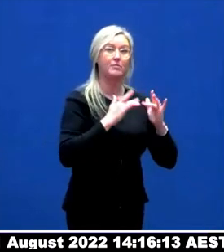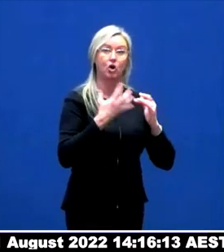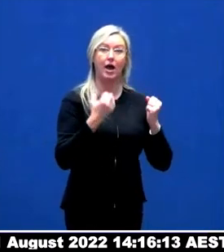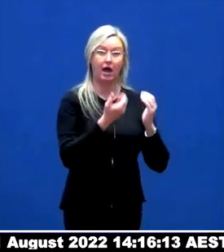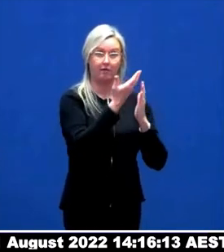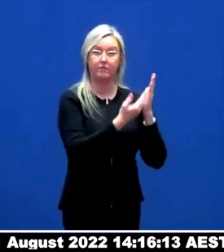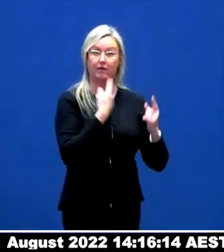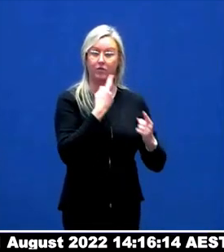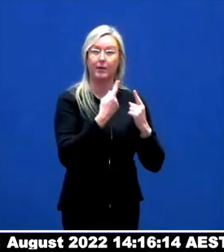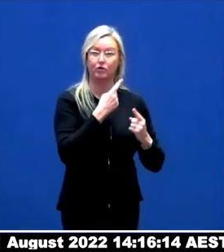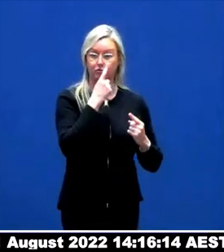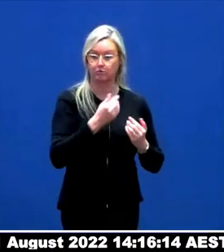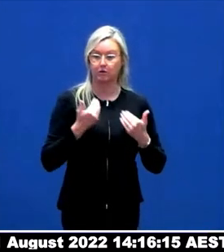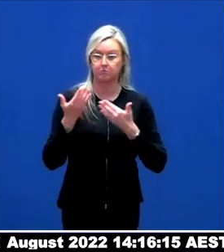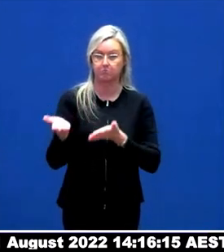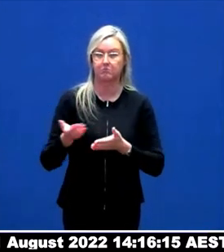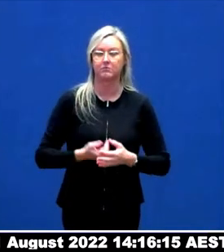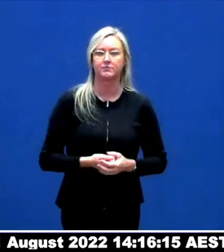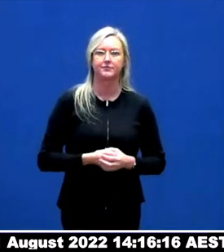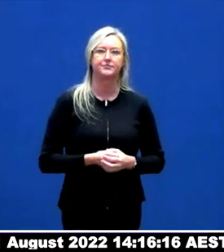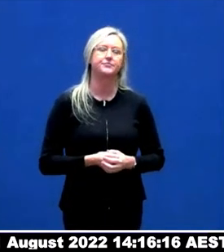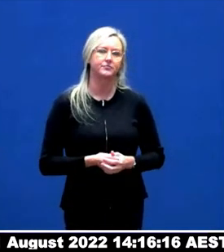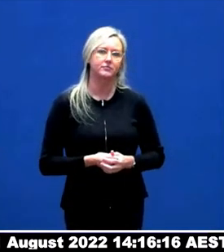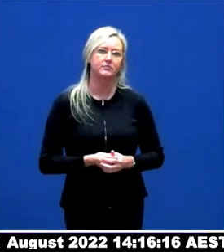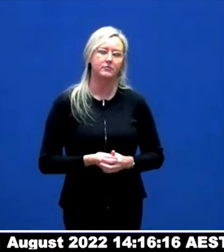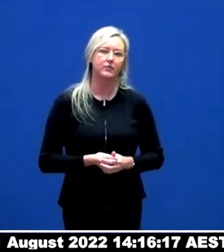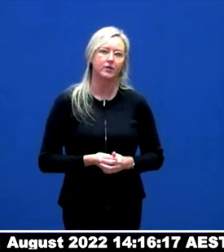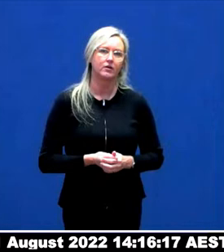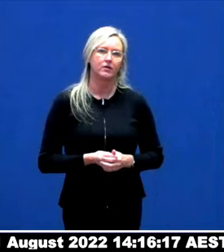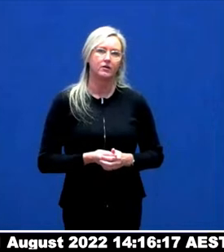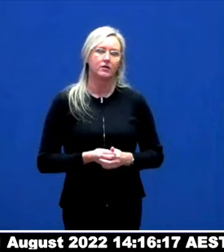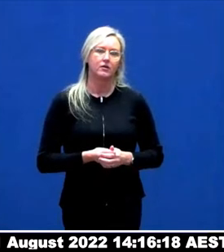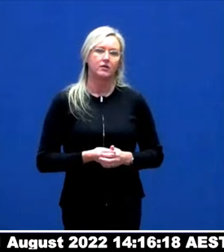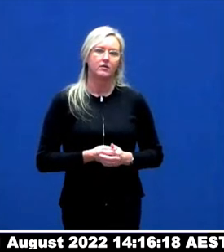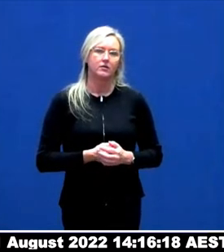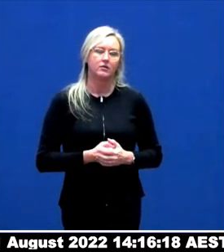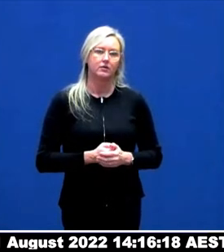Would you accept the proposition that from an NDIS participant's perspective,